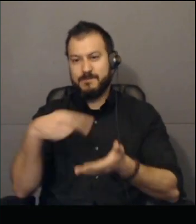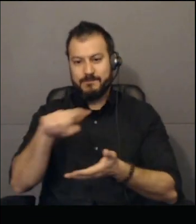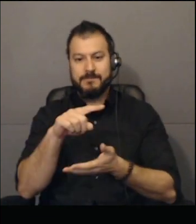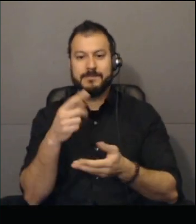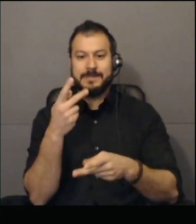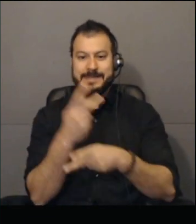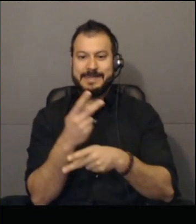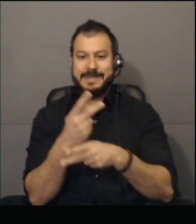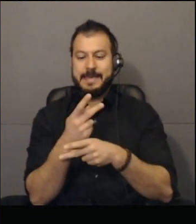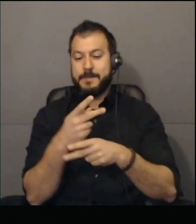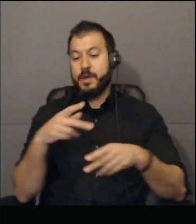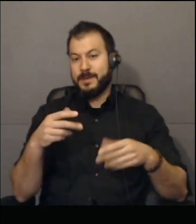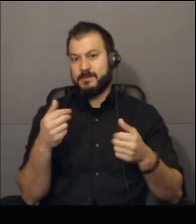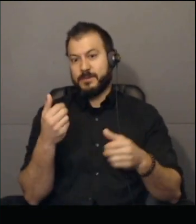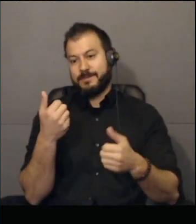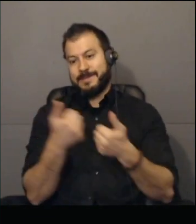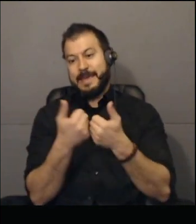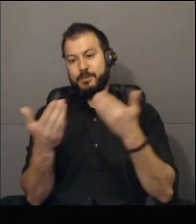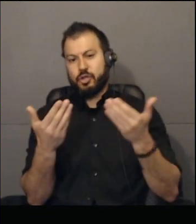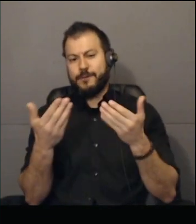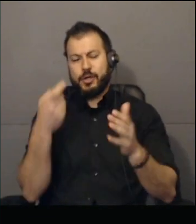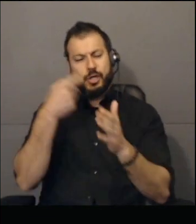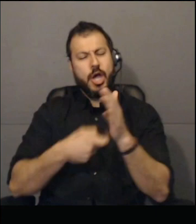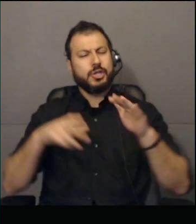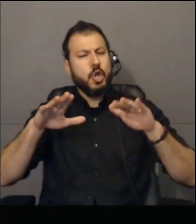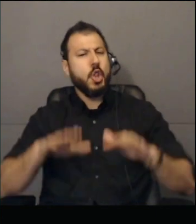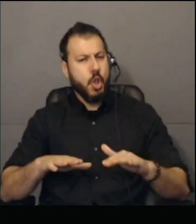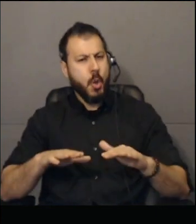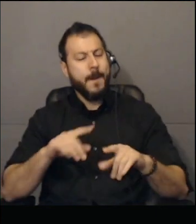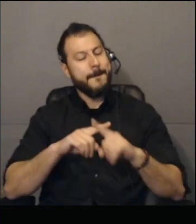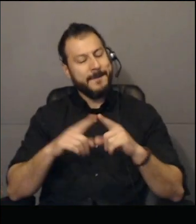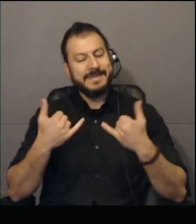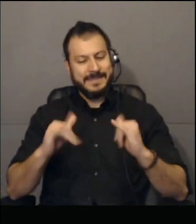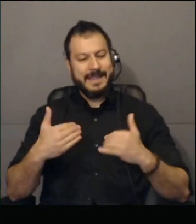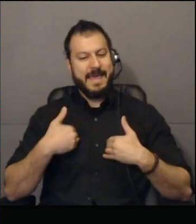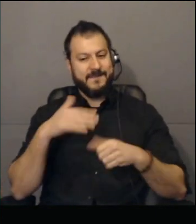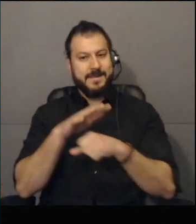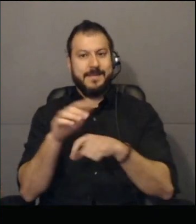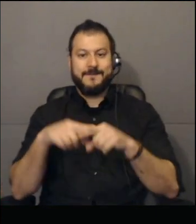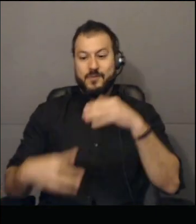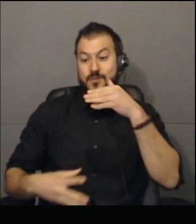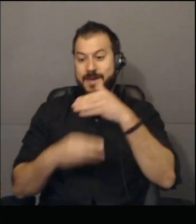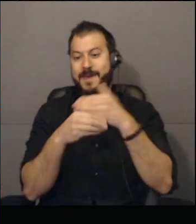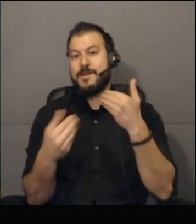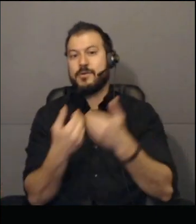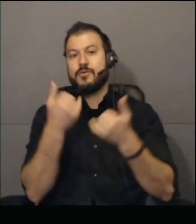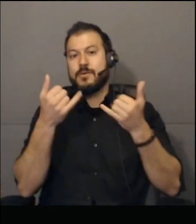hosting costs low while maintaining enough capacity to add new players with minimal to no waiting.